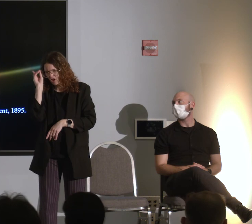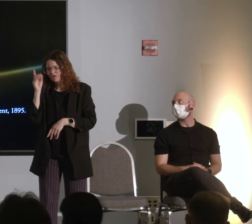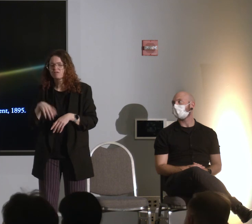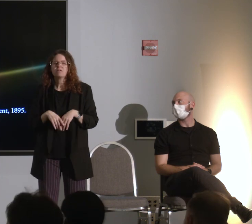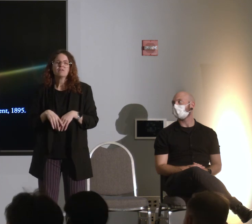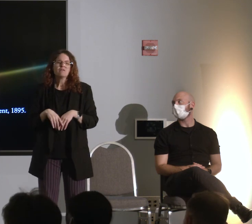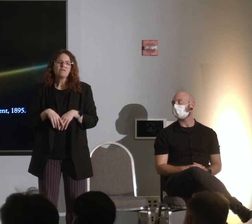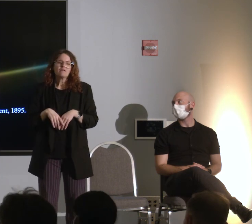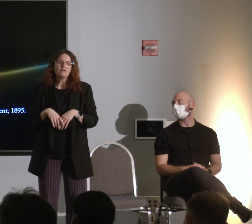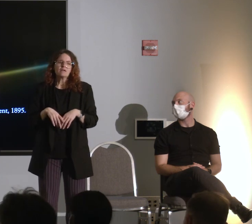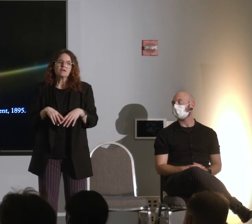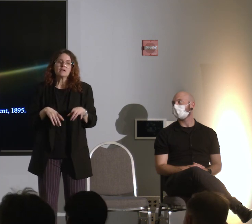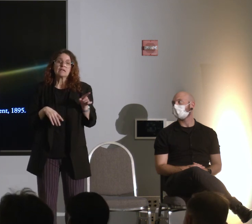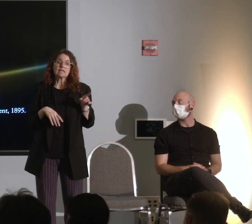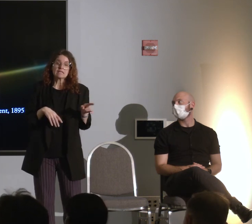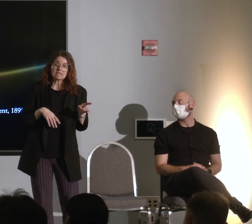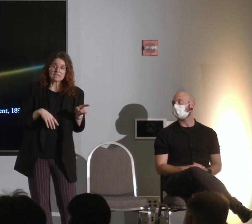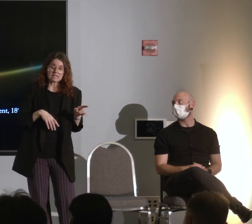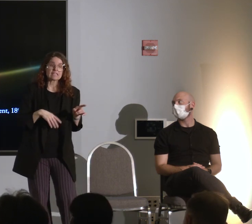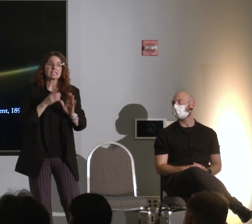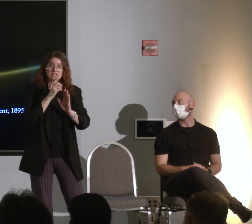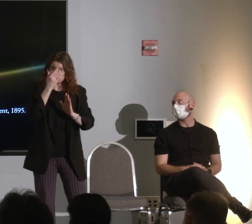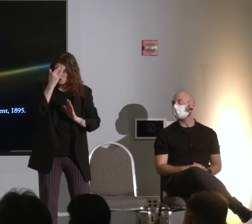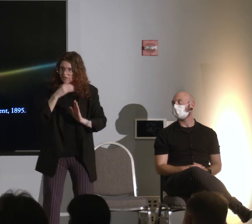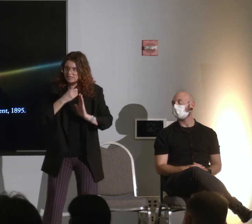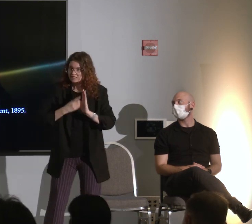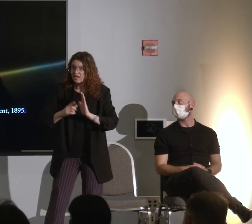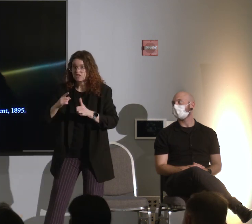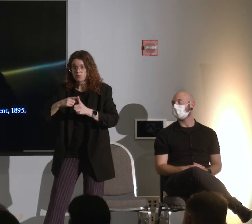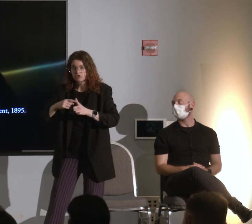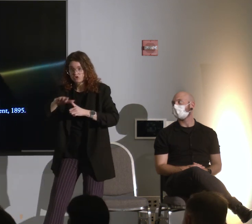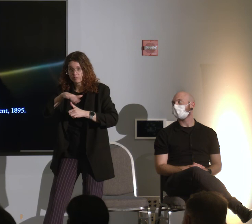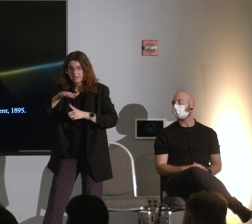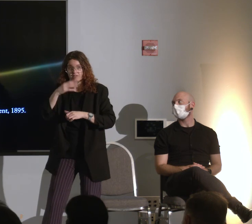couldn't complain that he having designed the original landscape for the McLean Hospital.